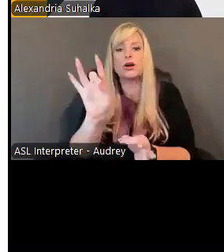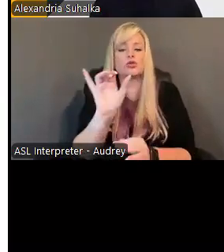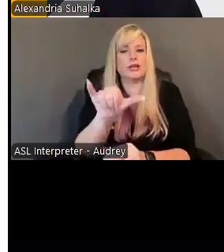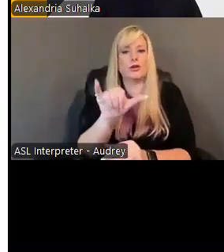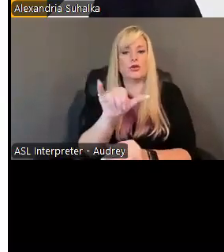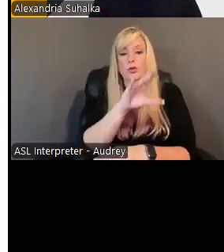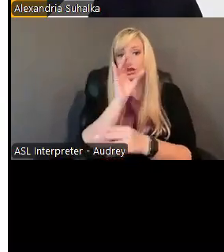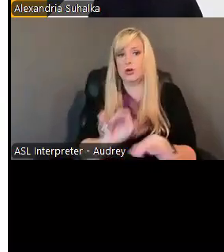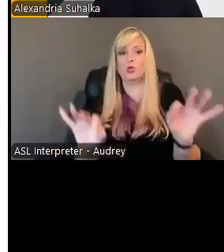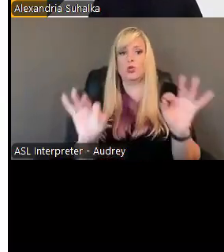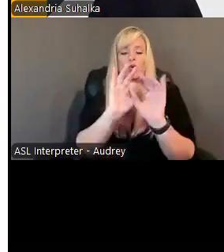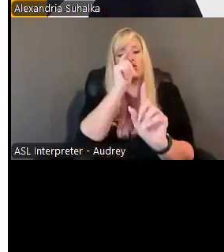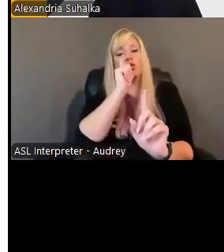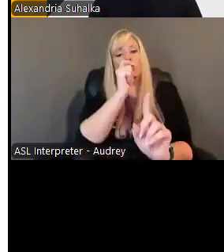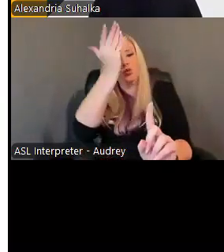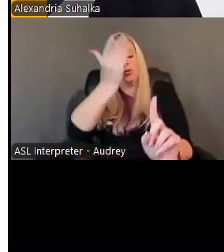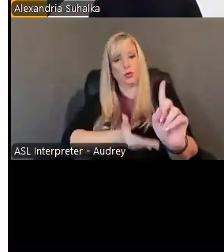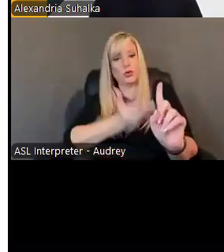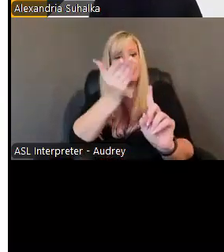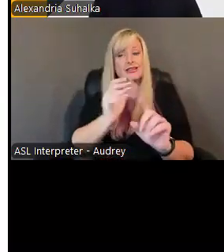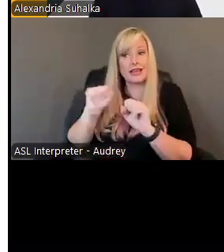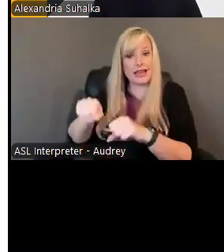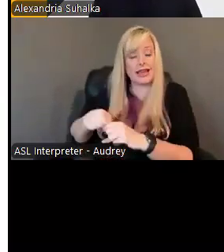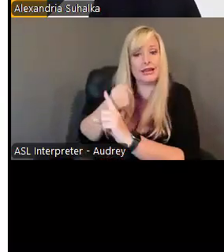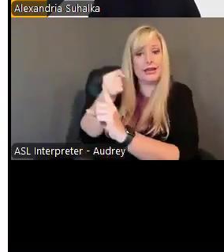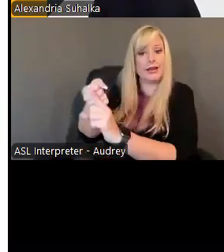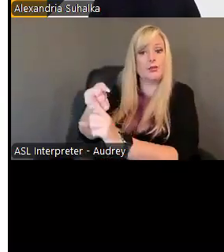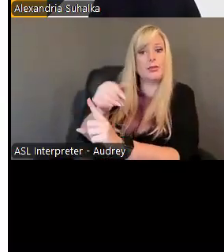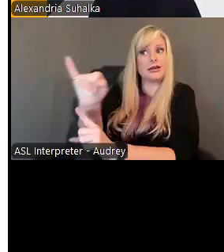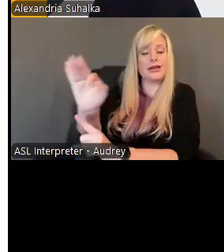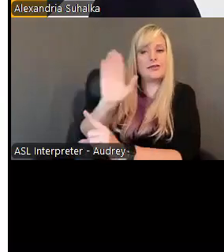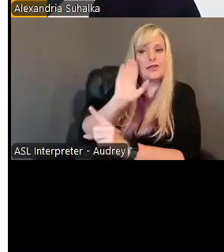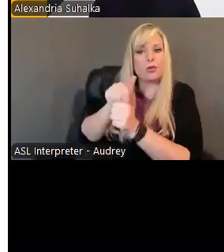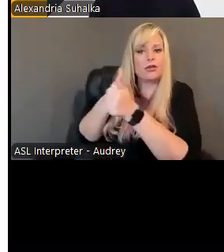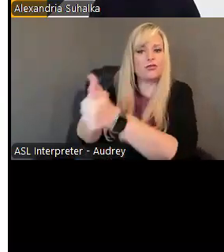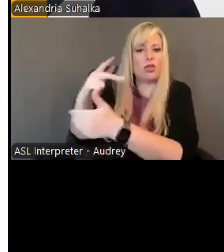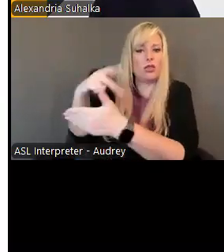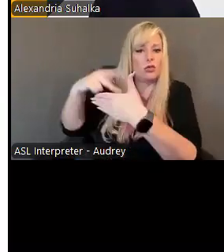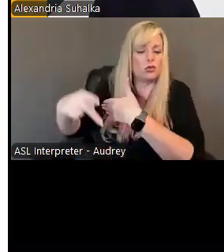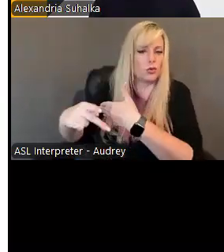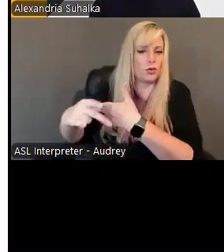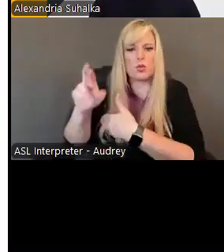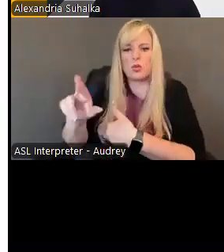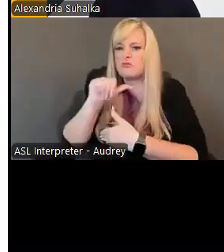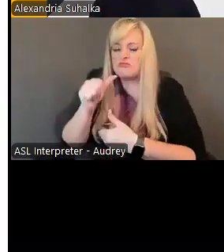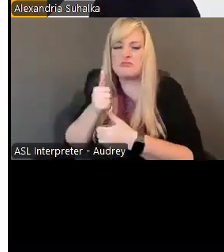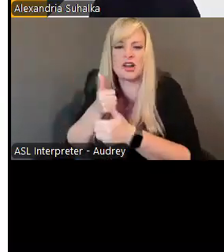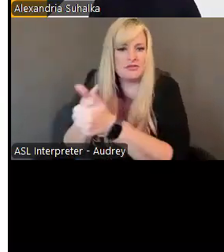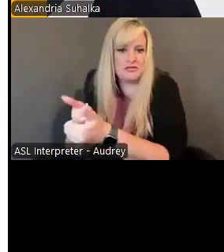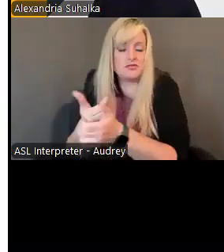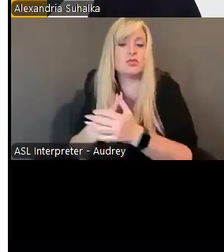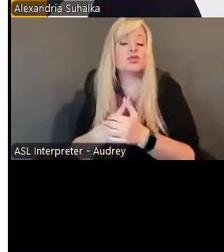is can affect whether or not they're going to adhere to it. And the final result being the